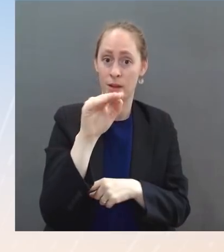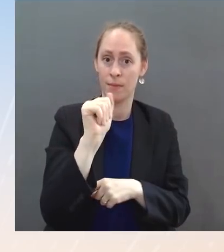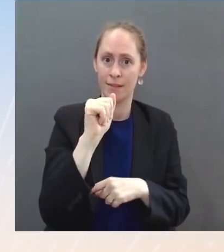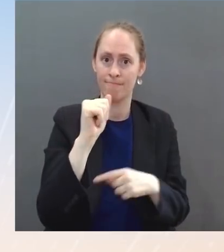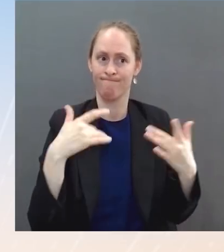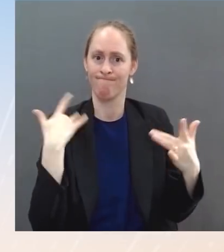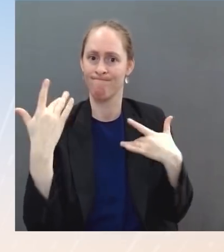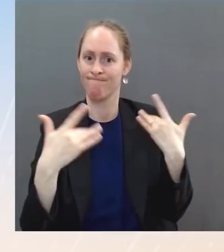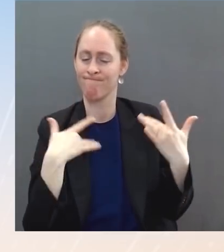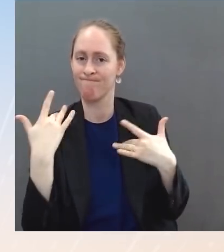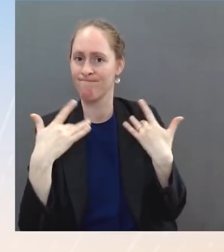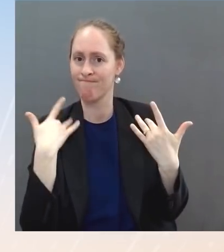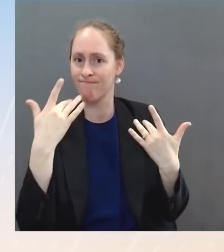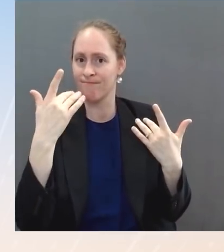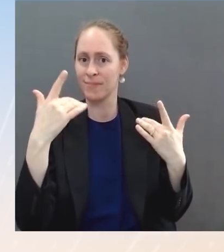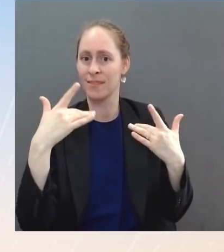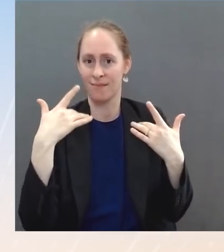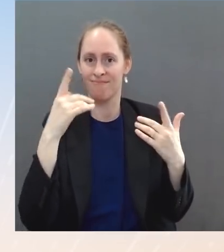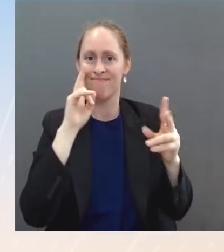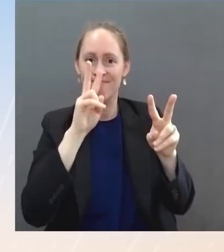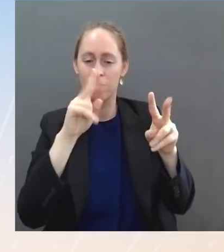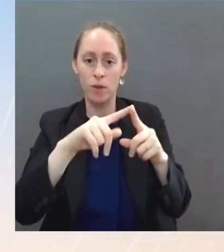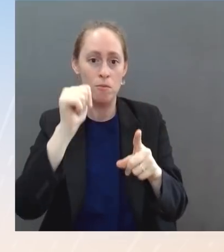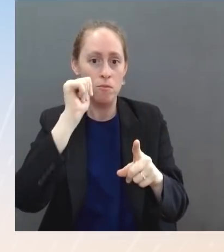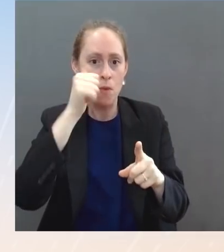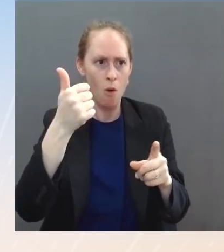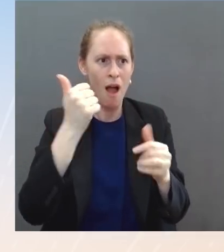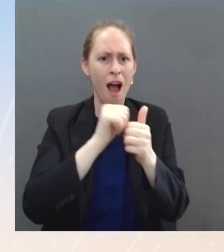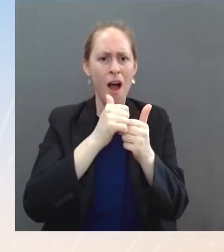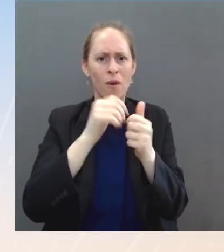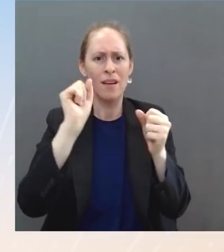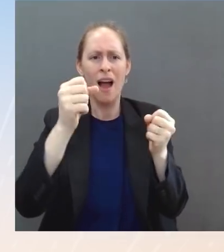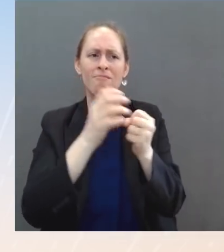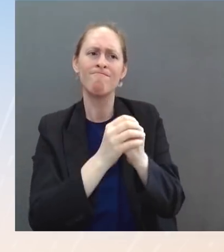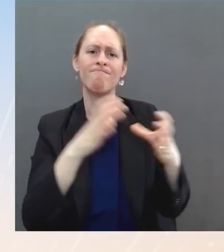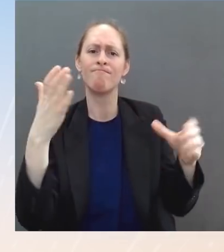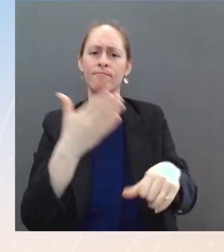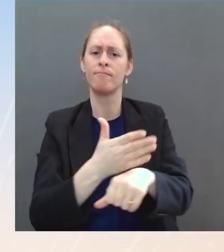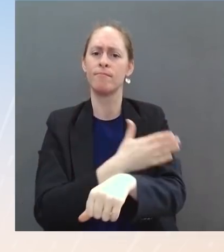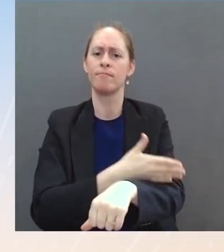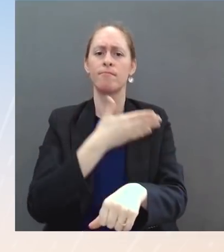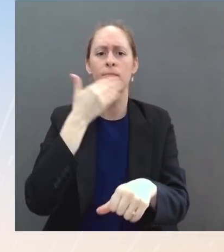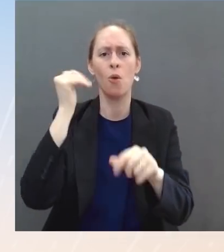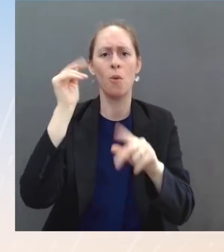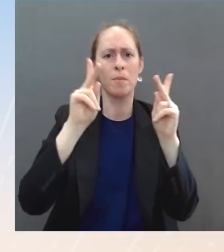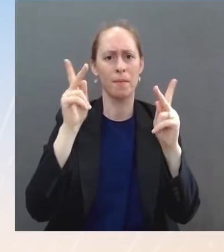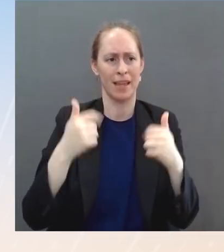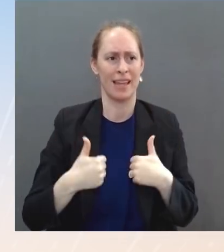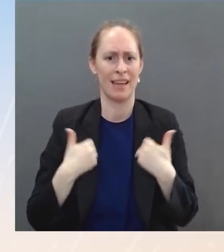for the American people. Not only did it ensure that millions of people had access to affordable healthcare,